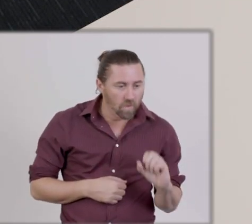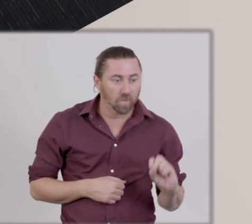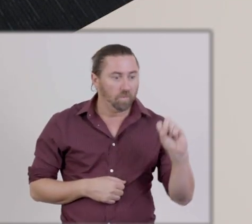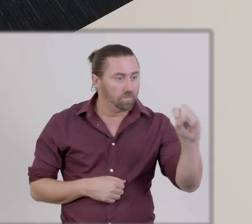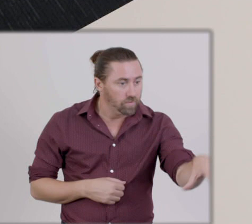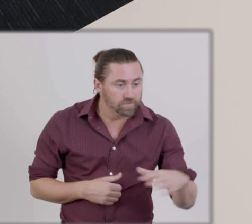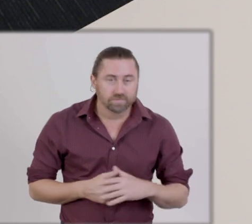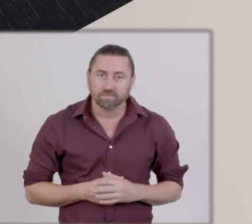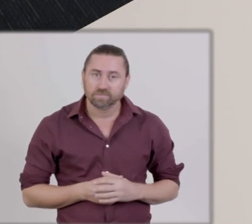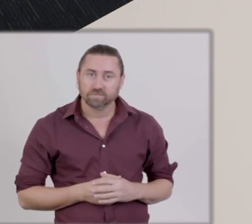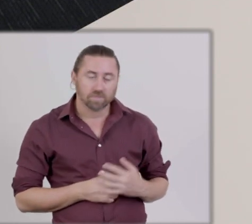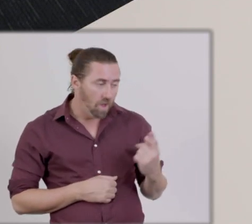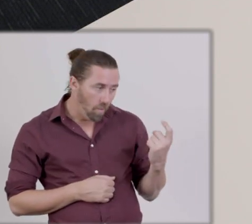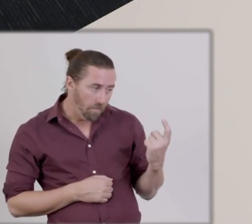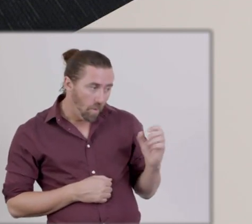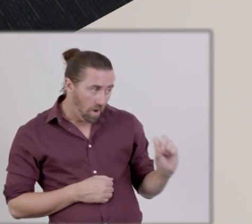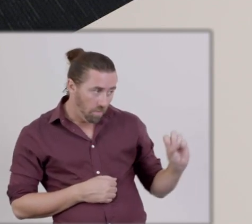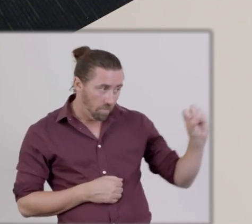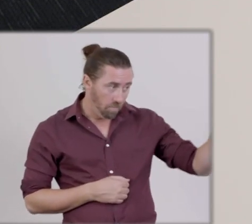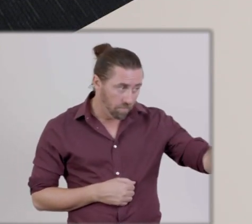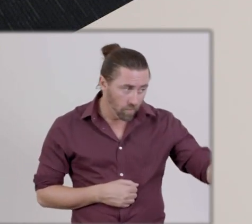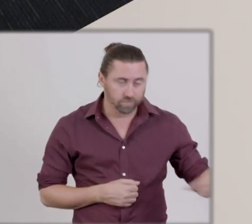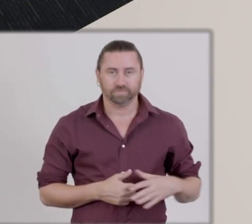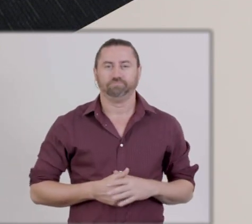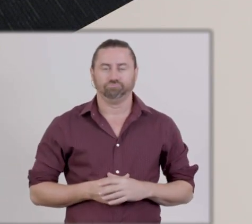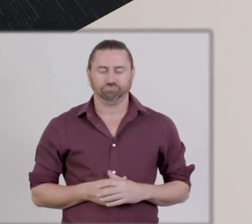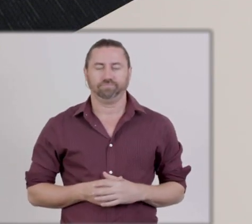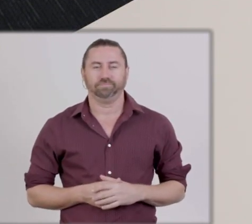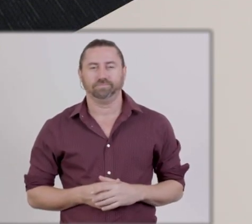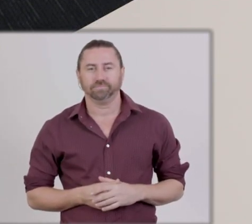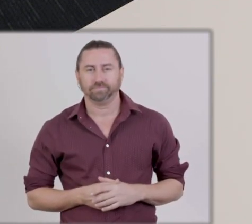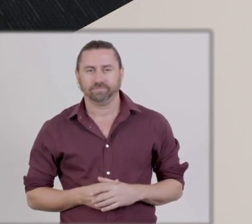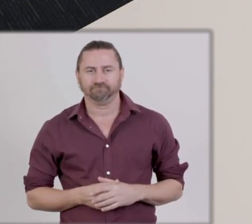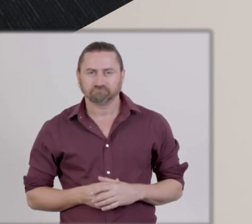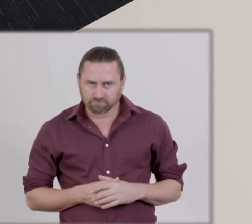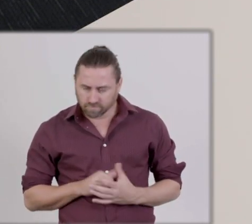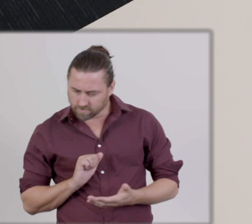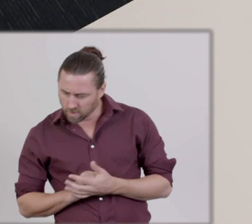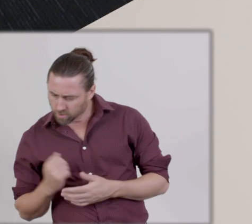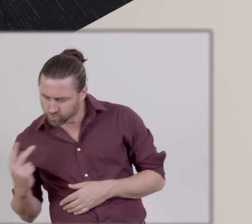another sheep into Paddock 3, and another sheep into Paddock 4.